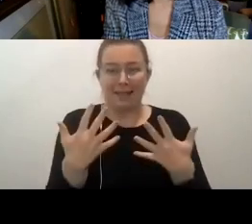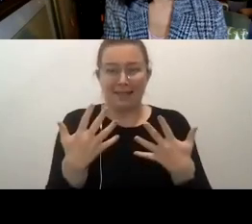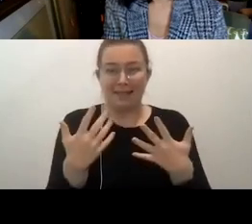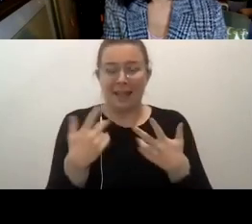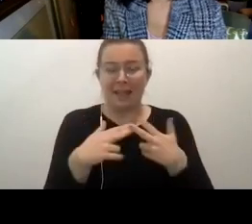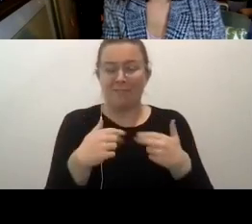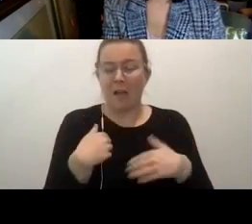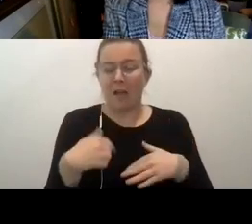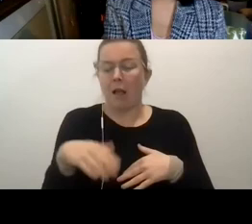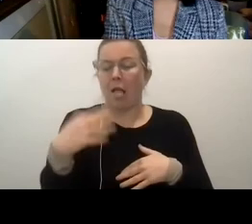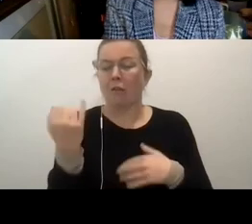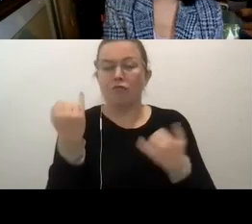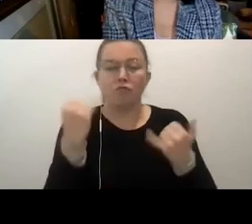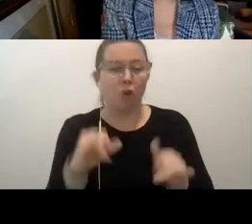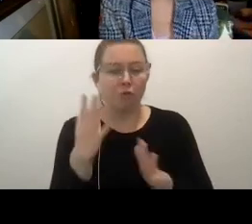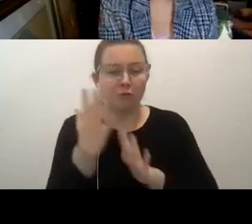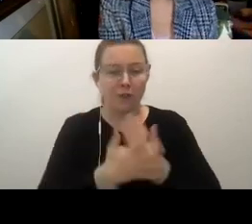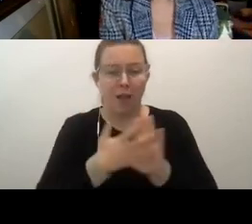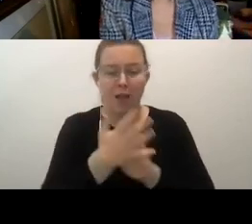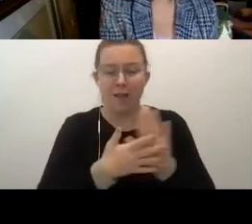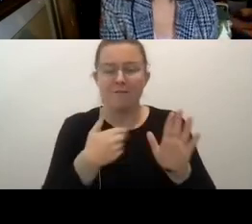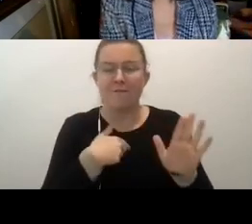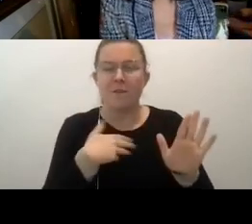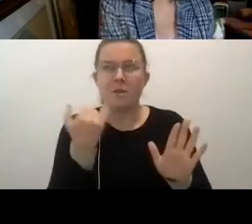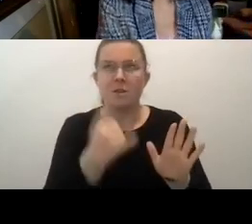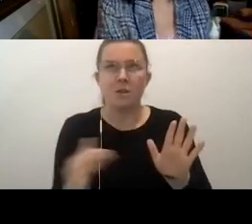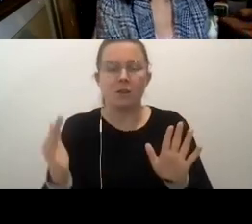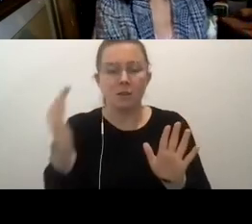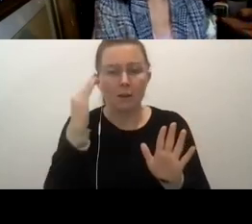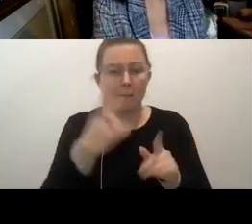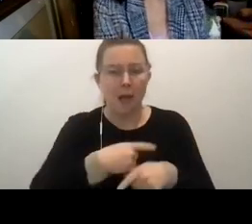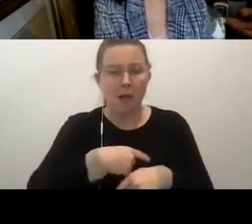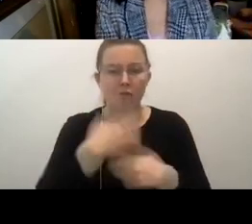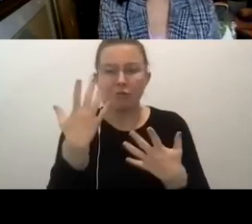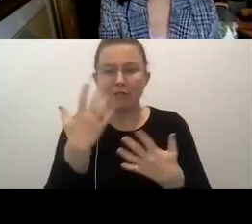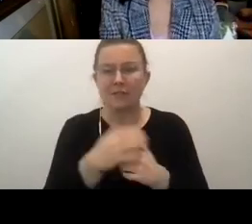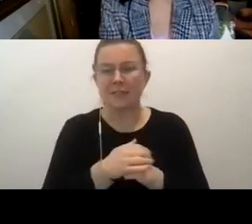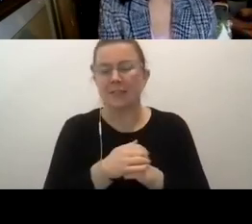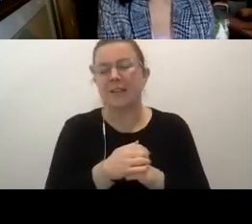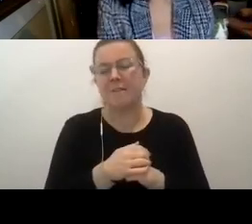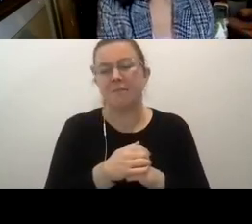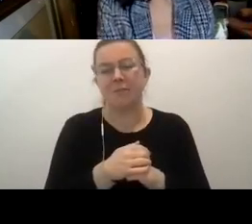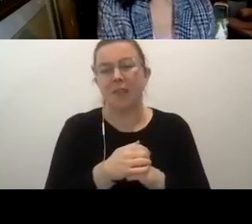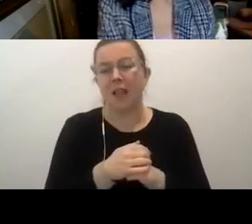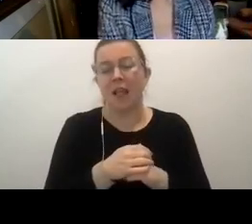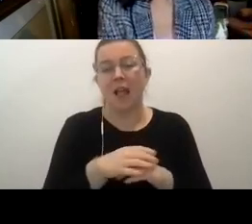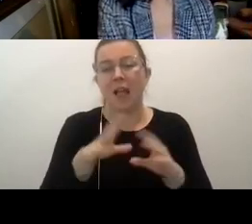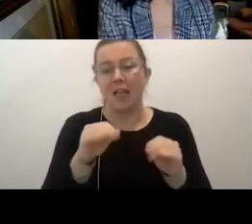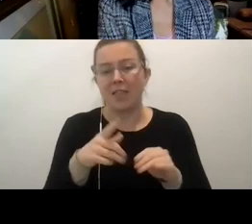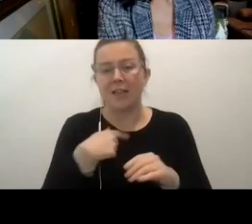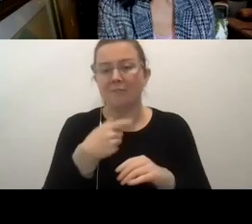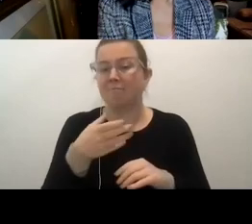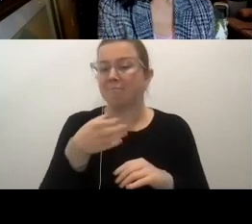incorrectly and would embarrass myself, but then with a bit of Dutch courage (I had